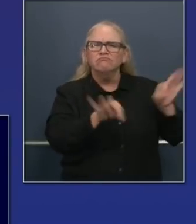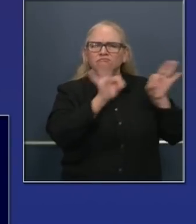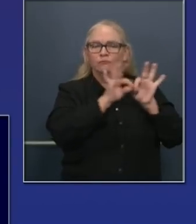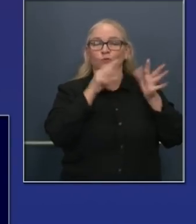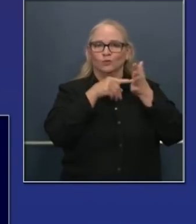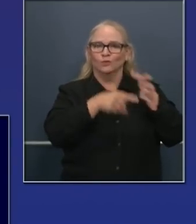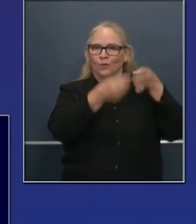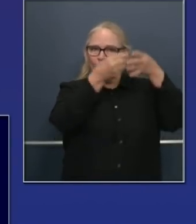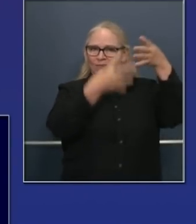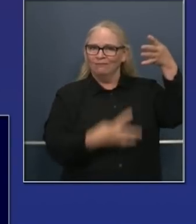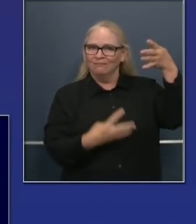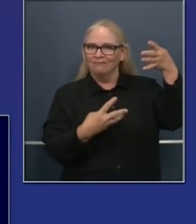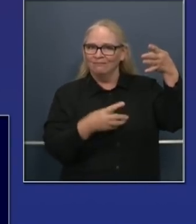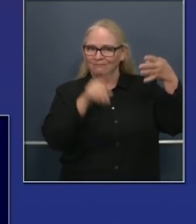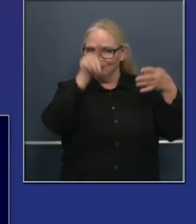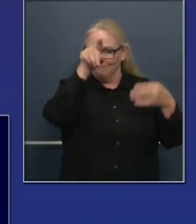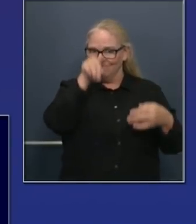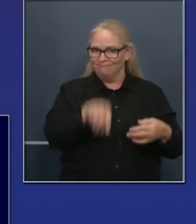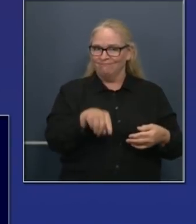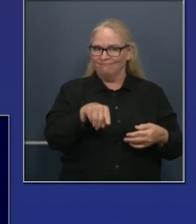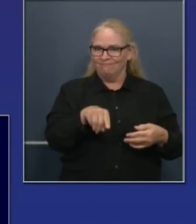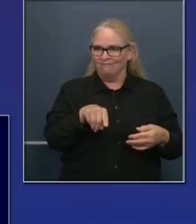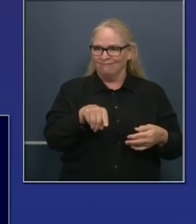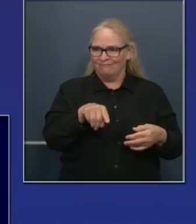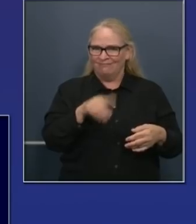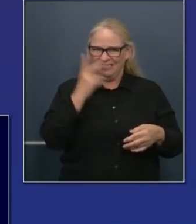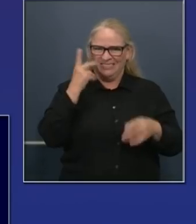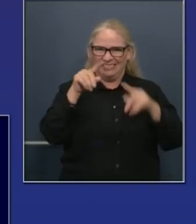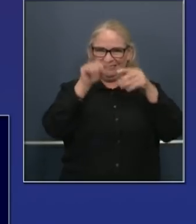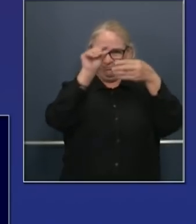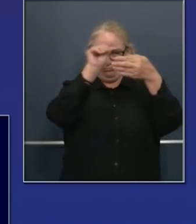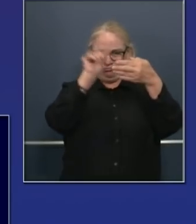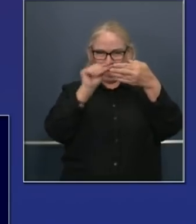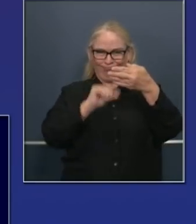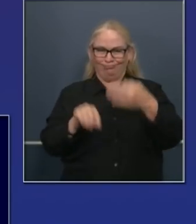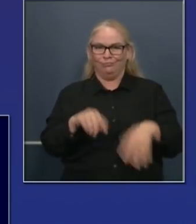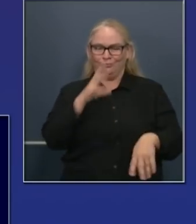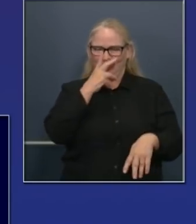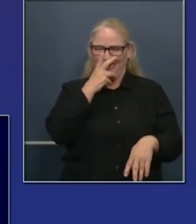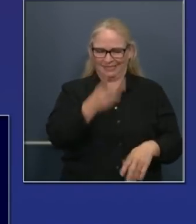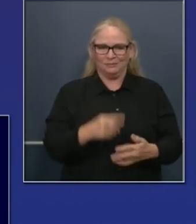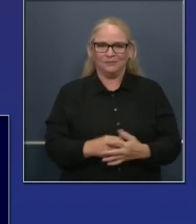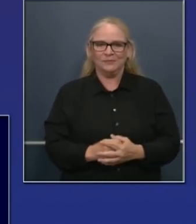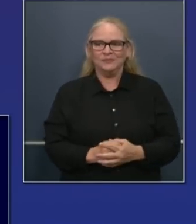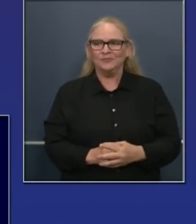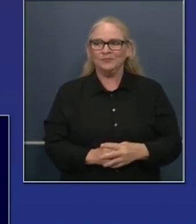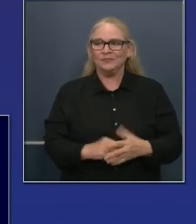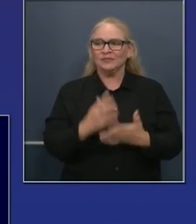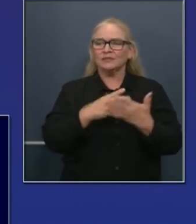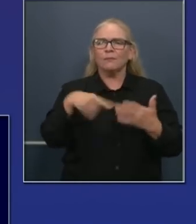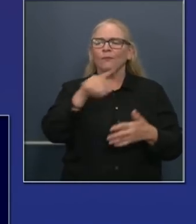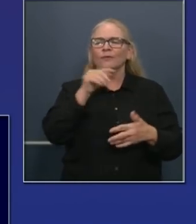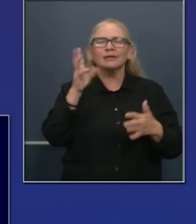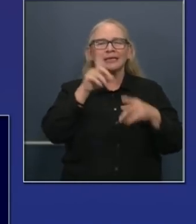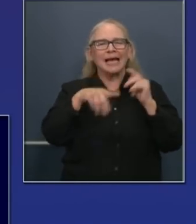KEEP OUR ESSENTIAL WORKERS SAFE. WHO ARE THE ESSENTIAL WORKERS? THIS SLIDE IS PROFOUNDLY IMPORTANT. TAKE A GOOD LOOK AND THOSE THAT